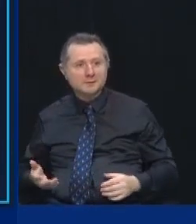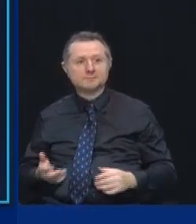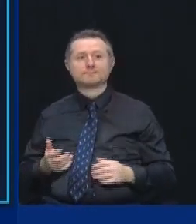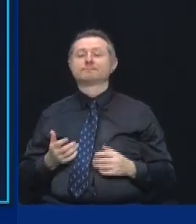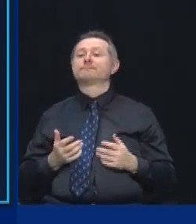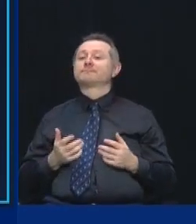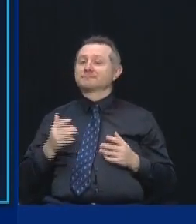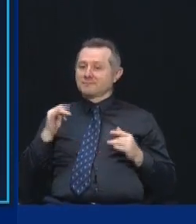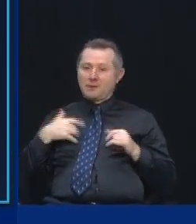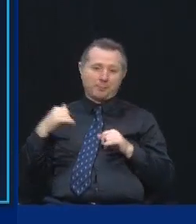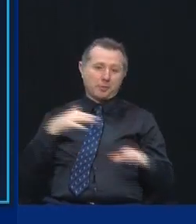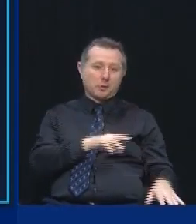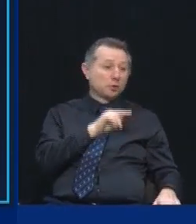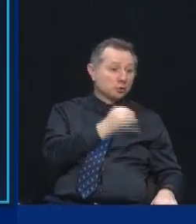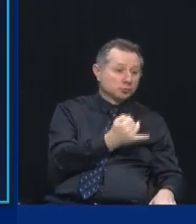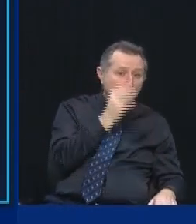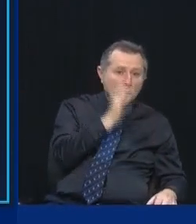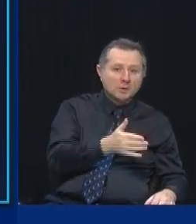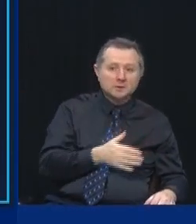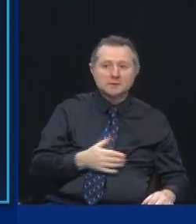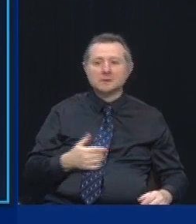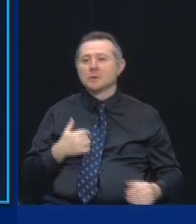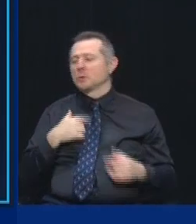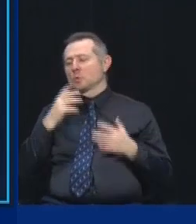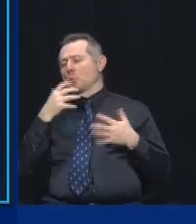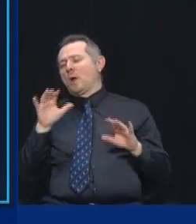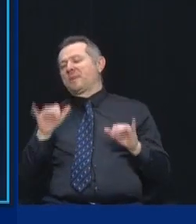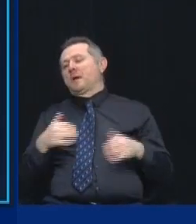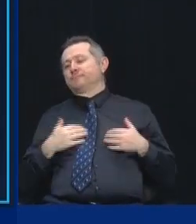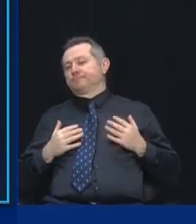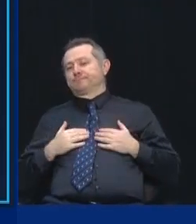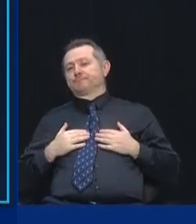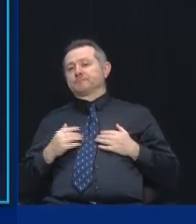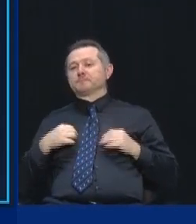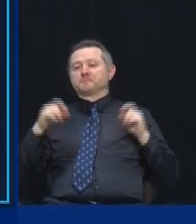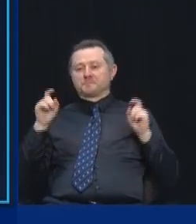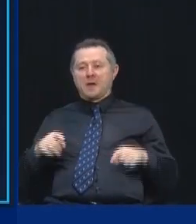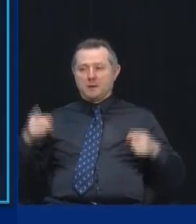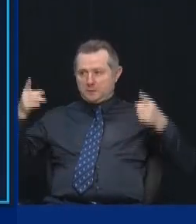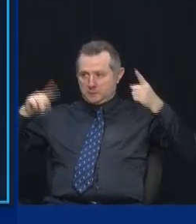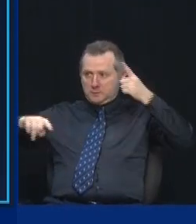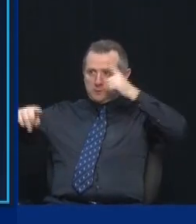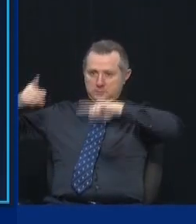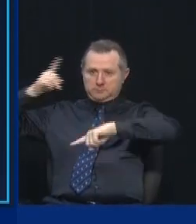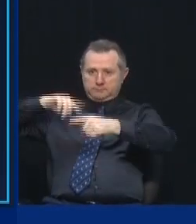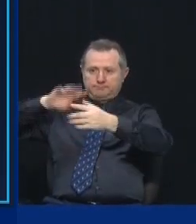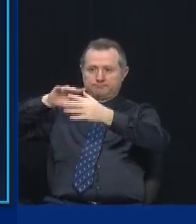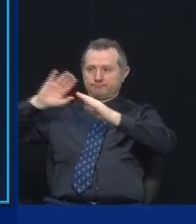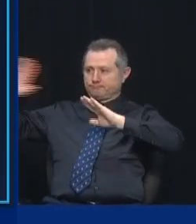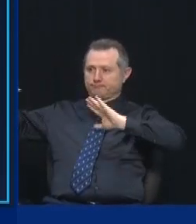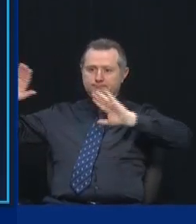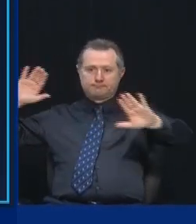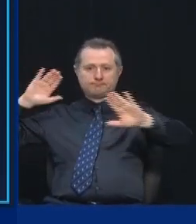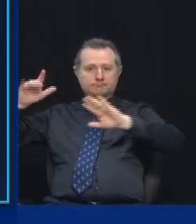IF WE SAY THE RESTAURANTS ARE OPEN IN CONNECTICUT BUT NOT IN NEW YORK, YOU'LL HAVE NEW YORKERS DRIVING TO CONNECTICUT. YOU'LL HAVE NEW YORKERS DRIVING